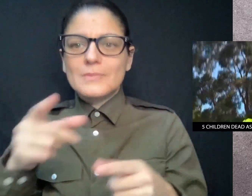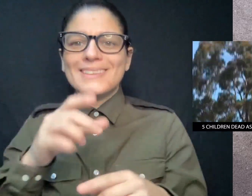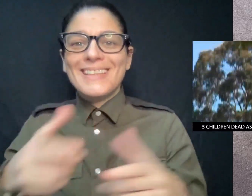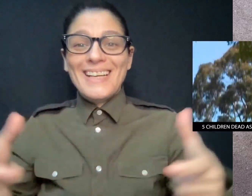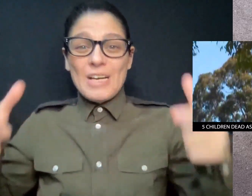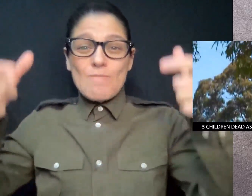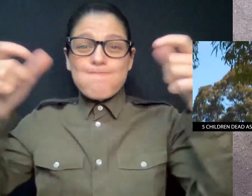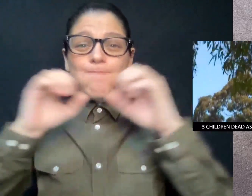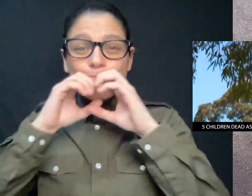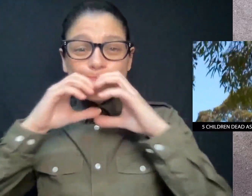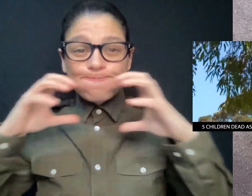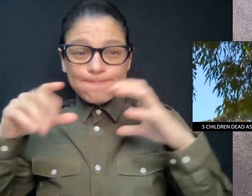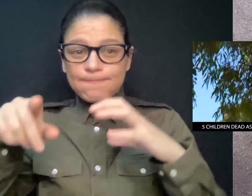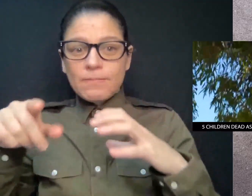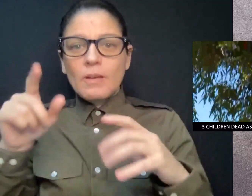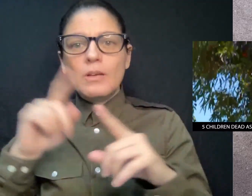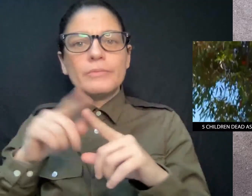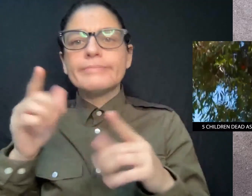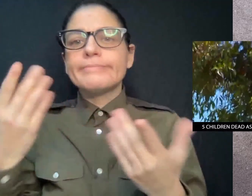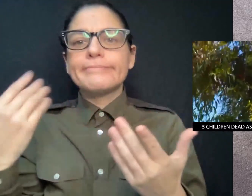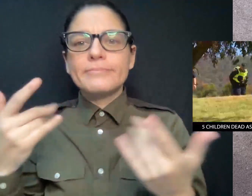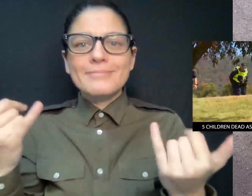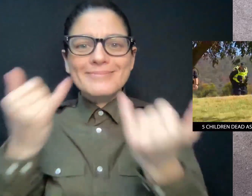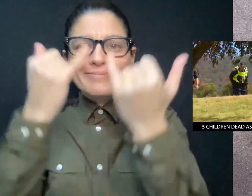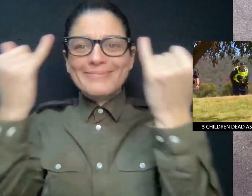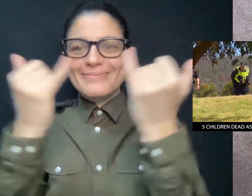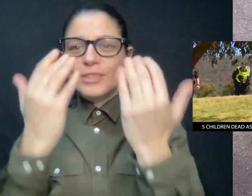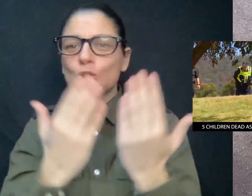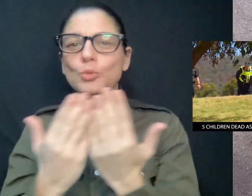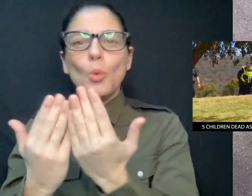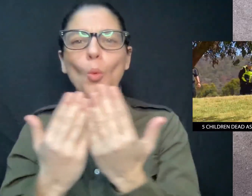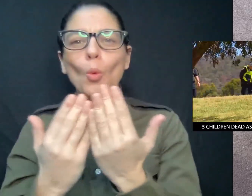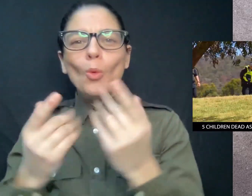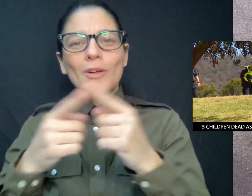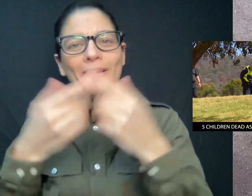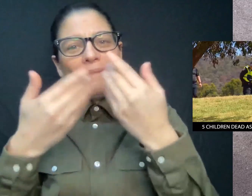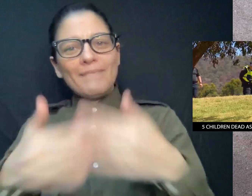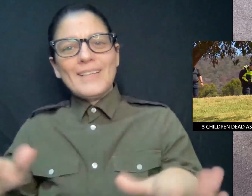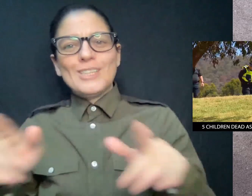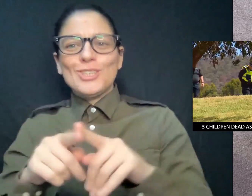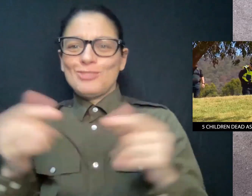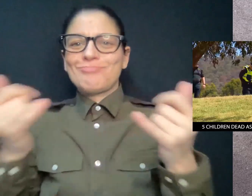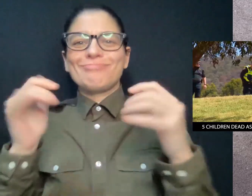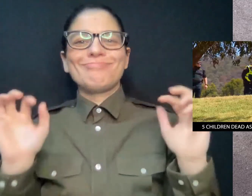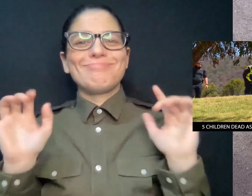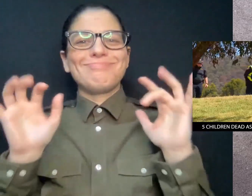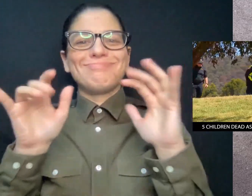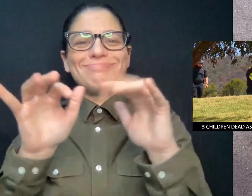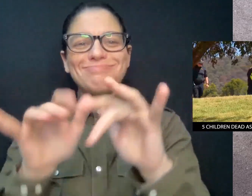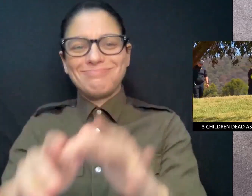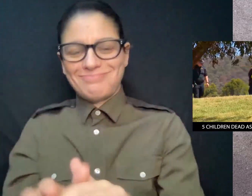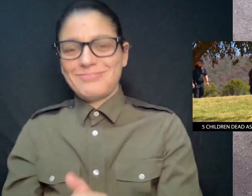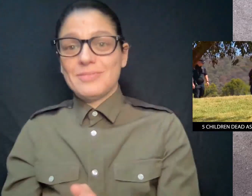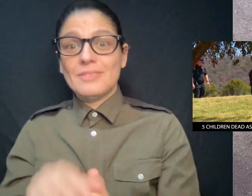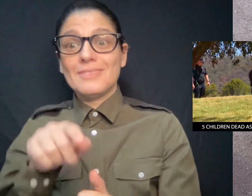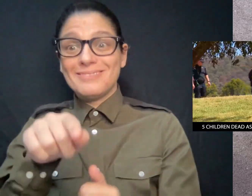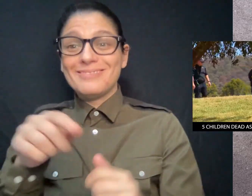officials say the bouncy castle was part of a celebration for the end of the school year